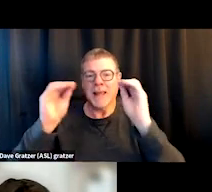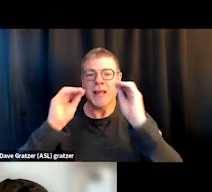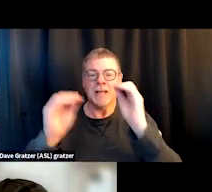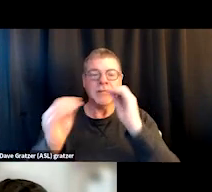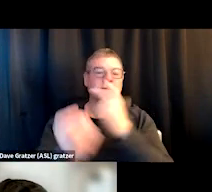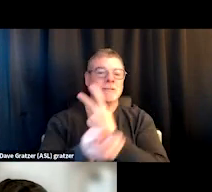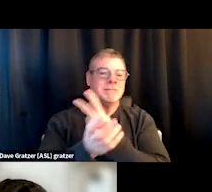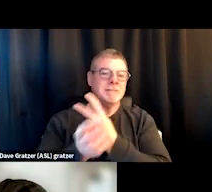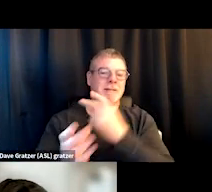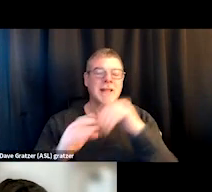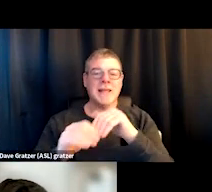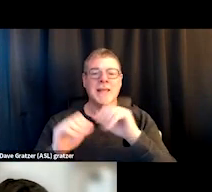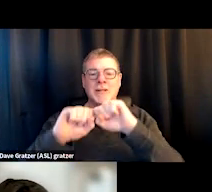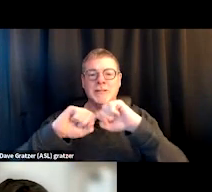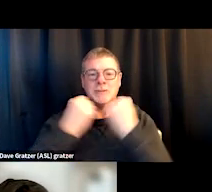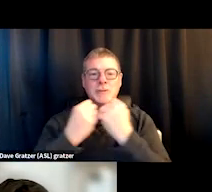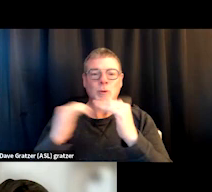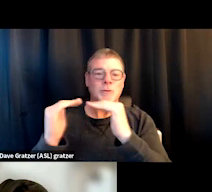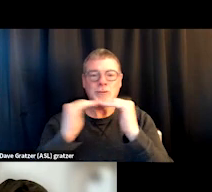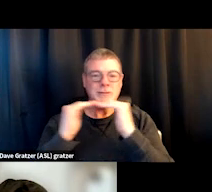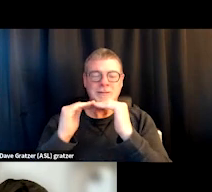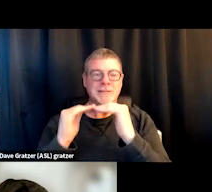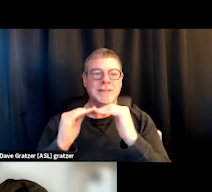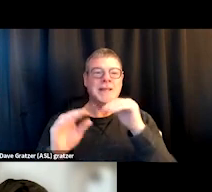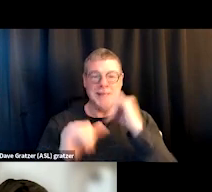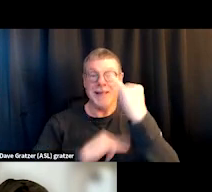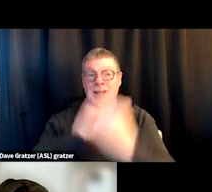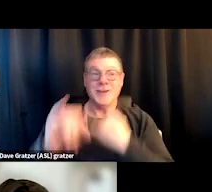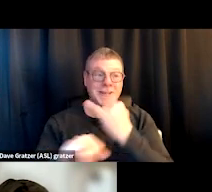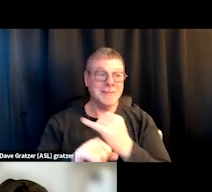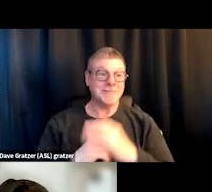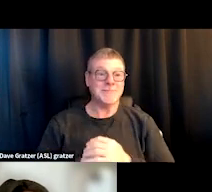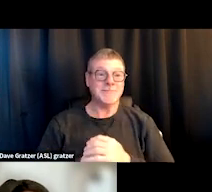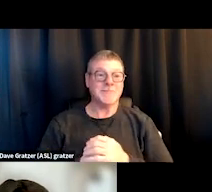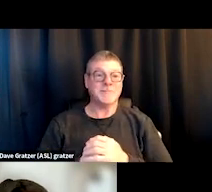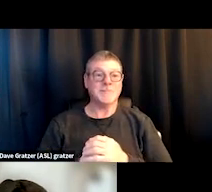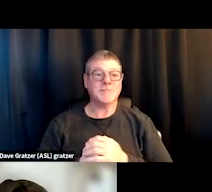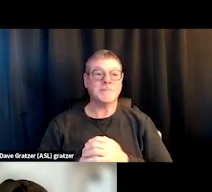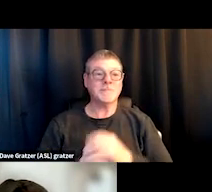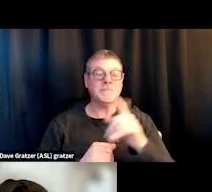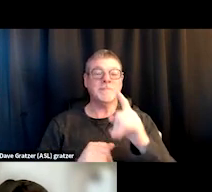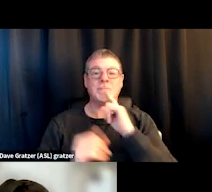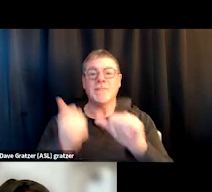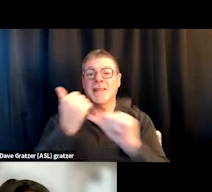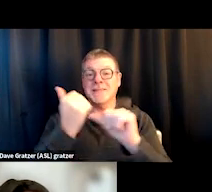and social justice in the United States and internationally. She's an associate professor,